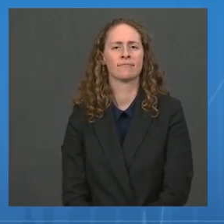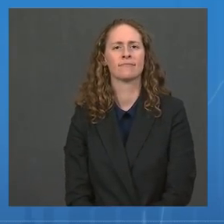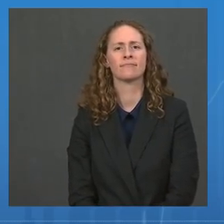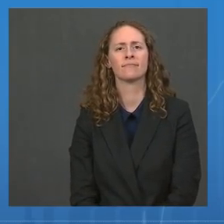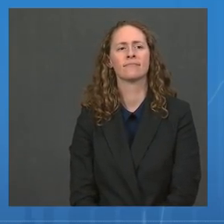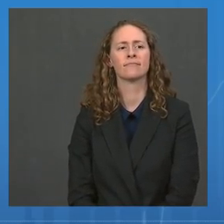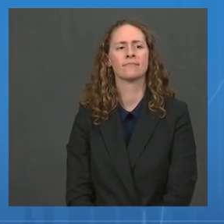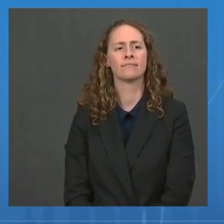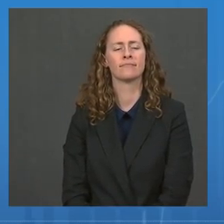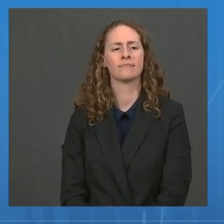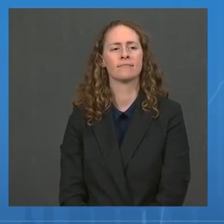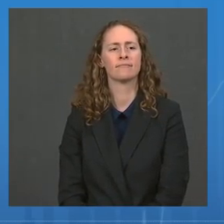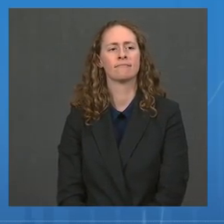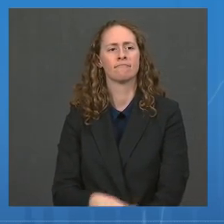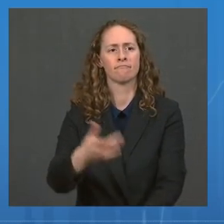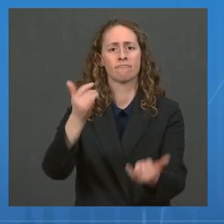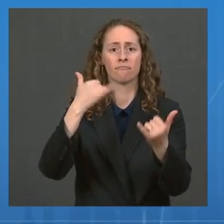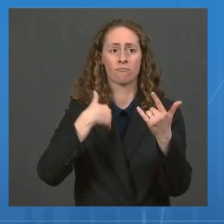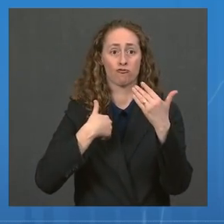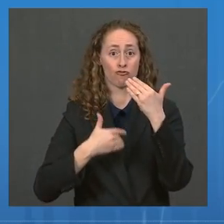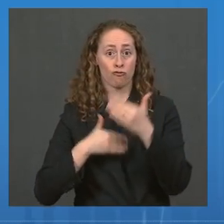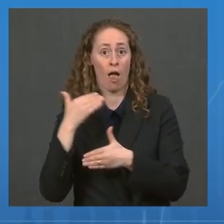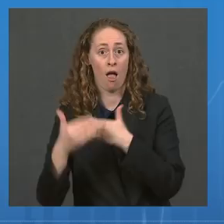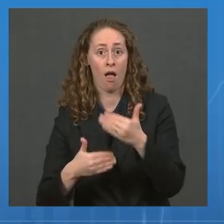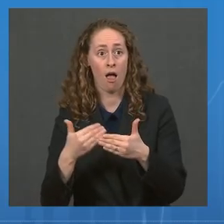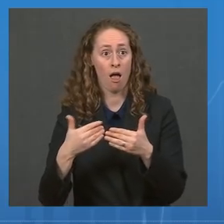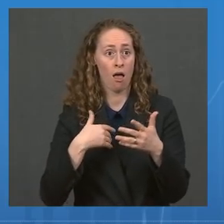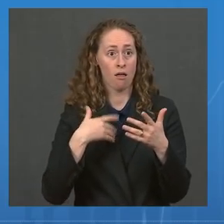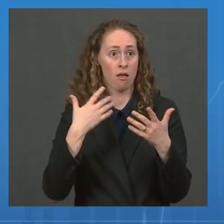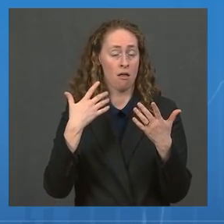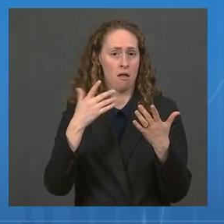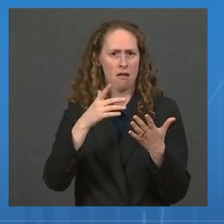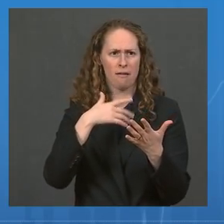I certainly don't want to speak for the FDA and what they will do for their advisory panel,